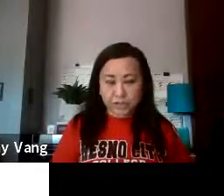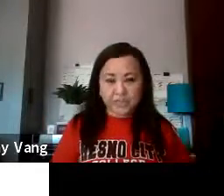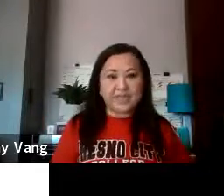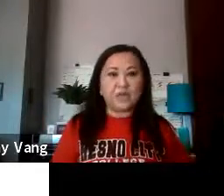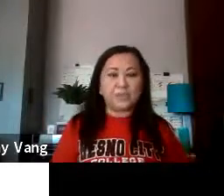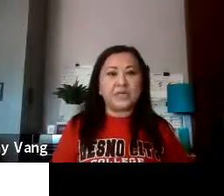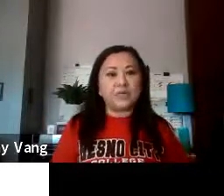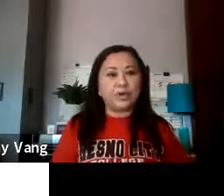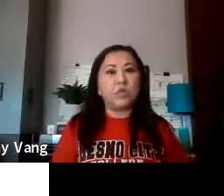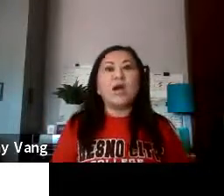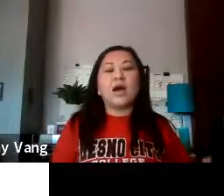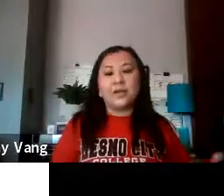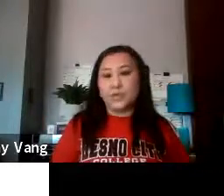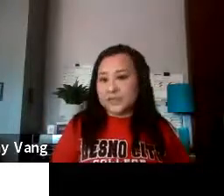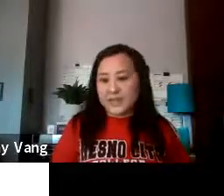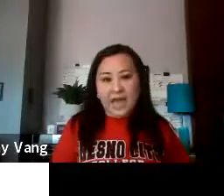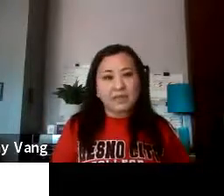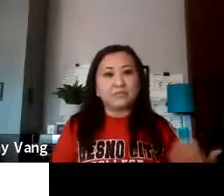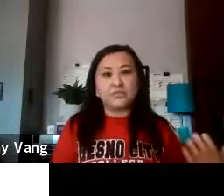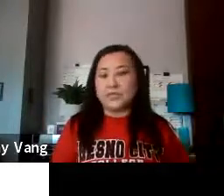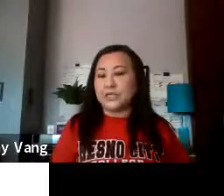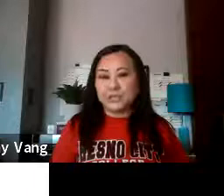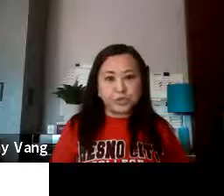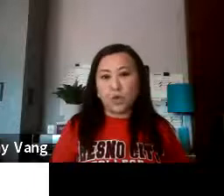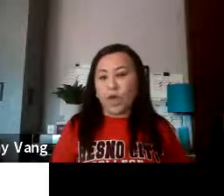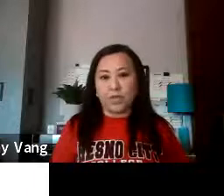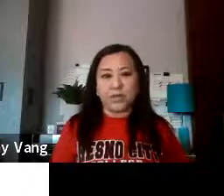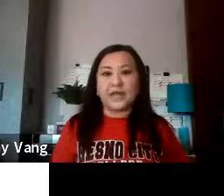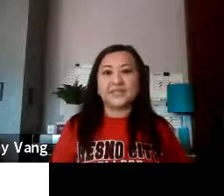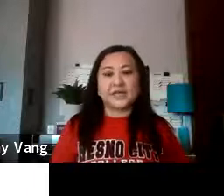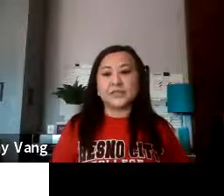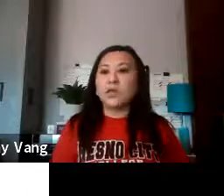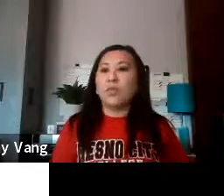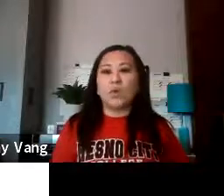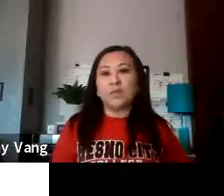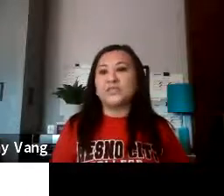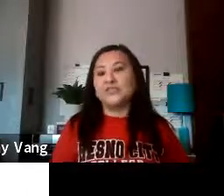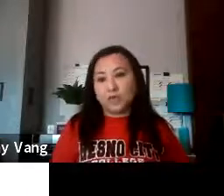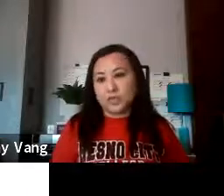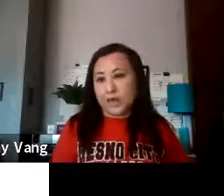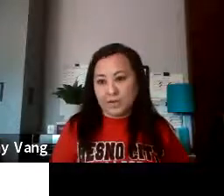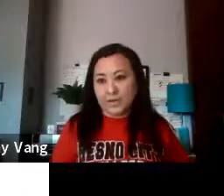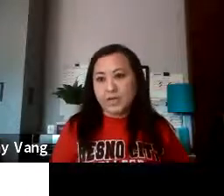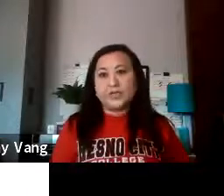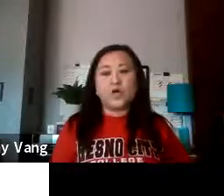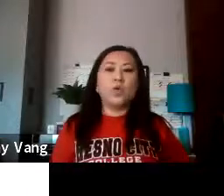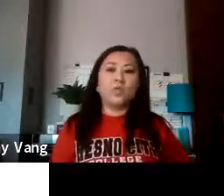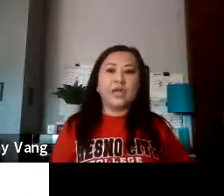question like, that would be, you know, I noticed that you didn't do so well, on your last test, what was difficult about it. So